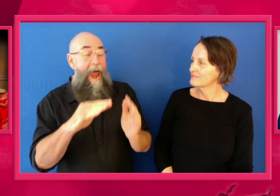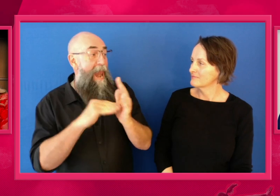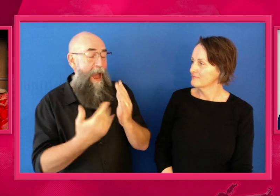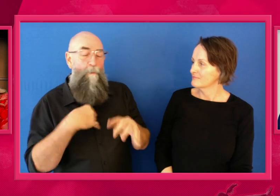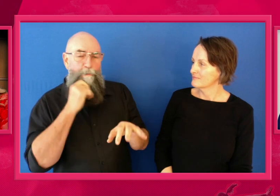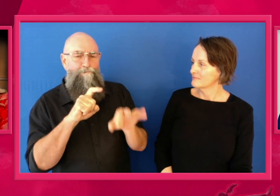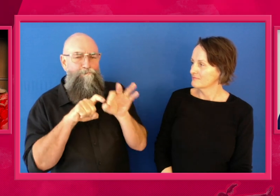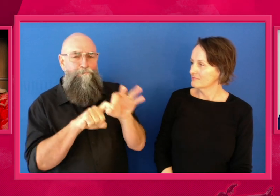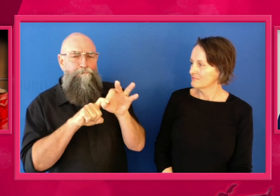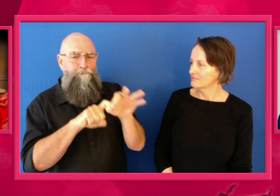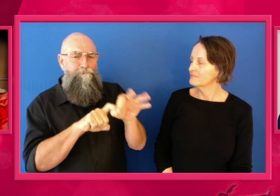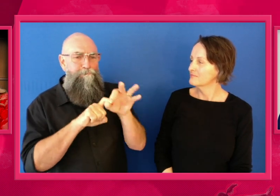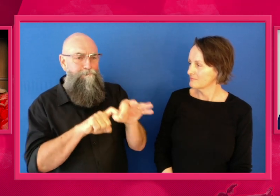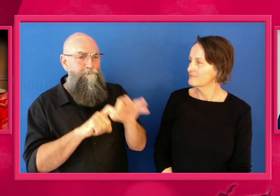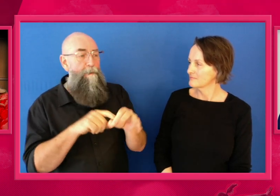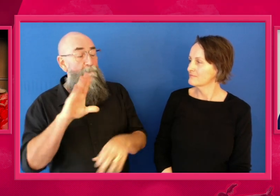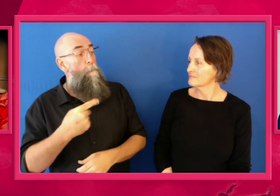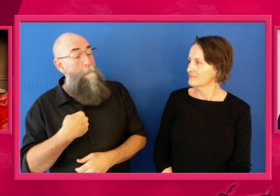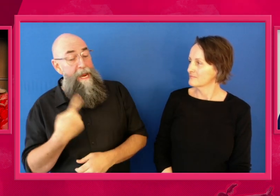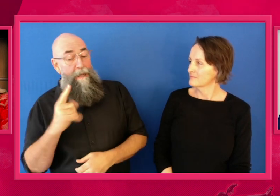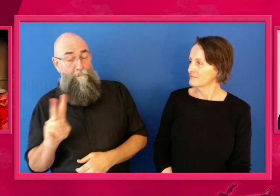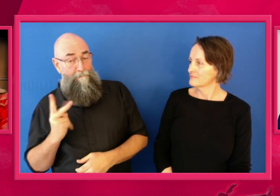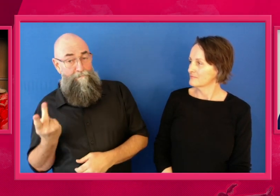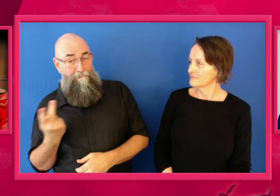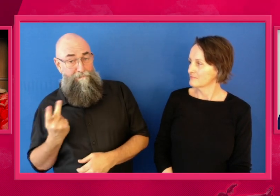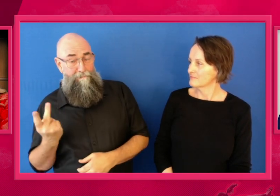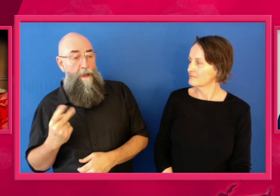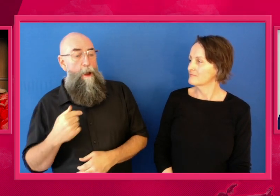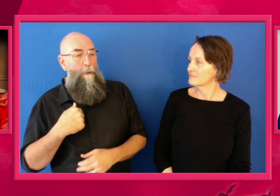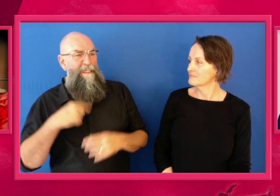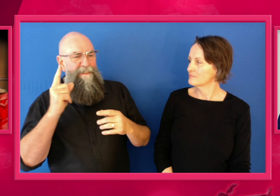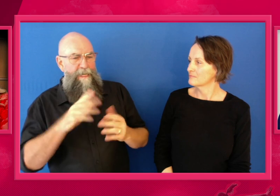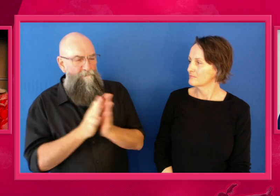of, of you by Kurt and me really amps up a little bit here. We're going to play Fast